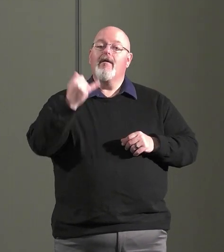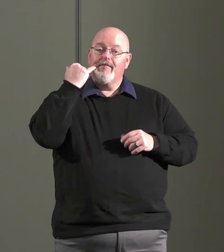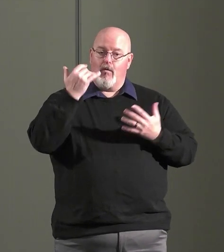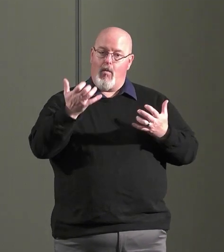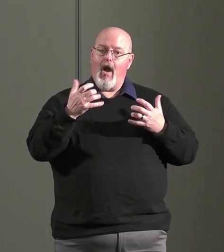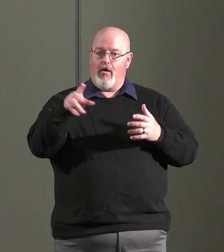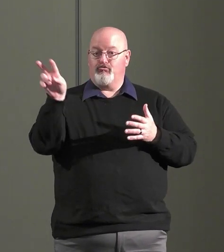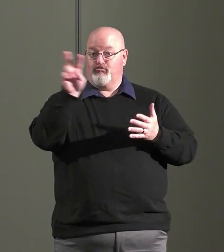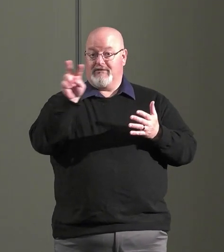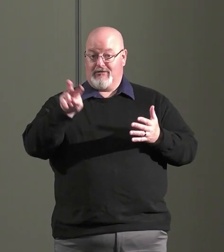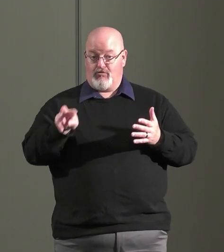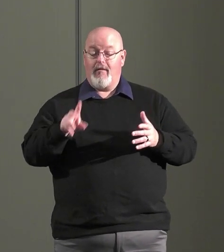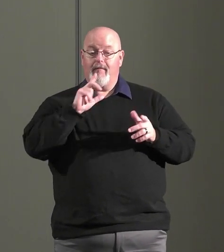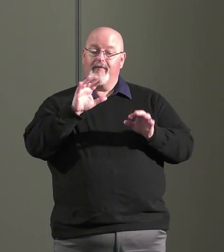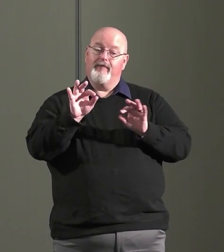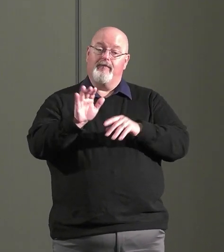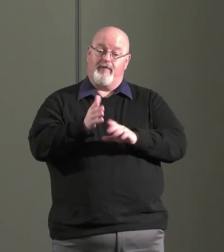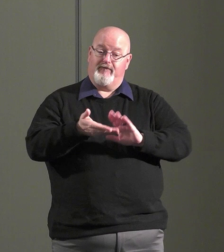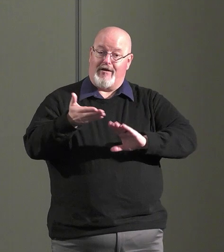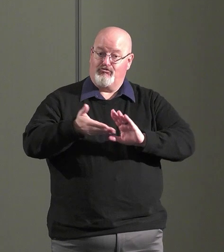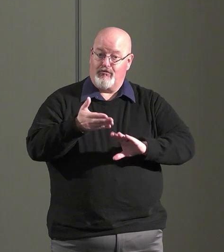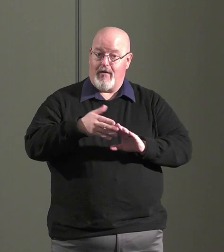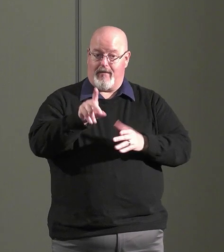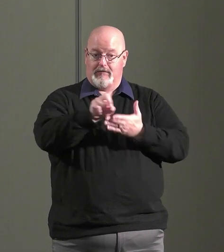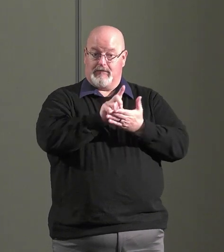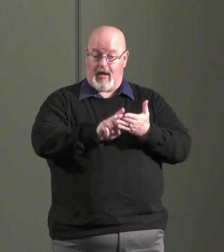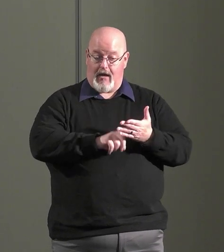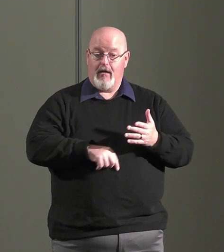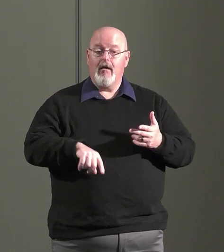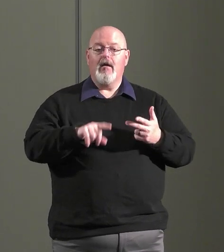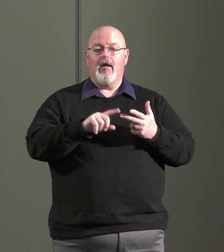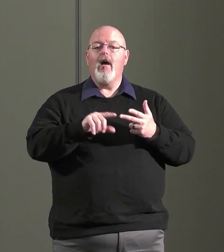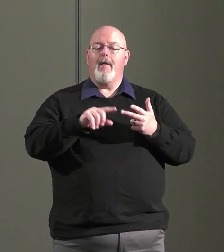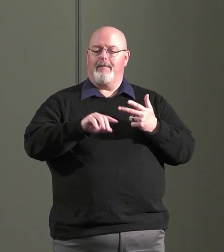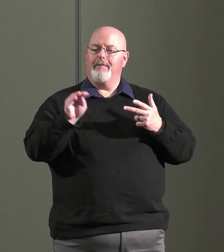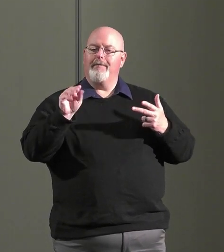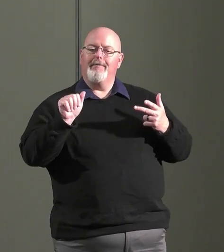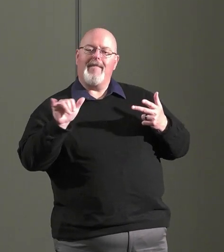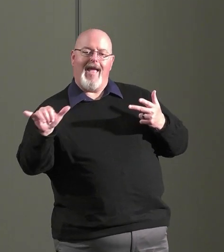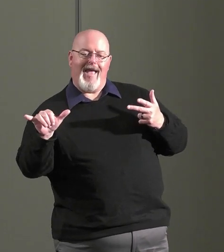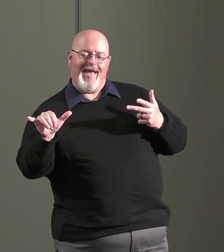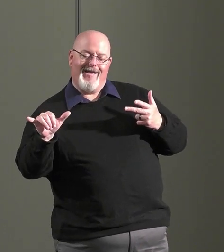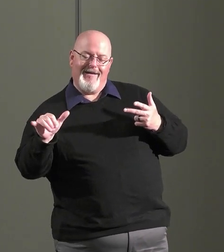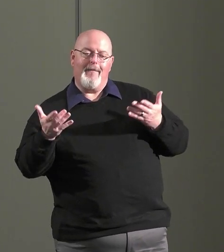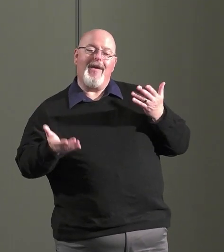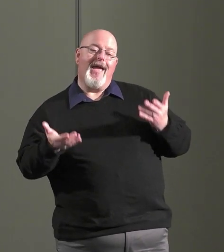reader to be functional in this design pattern. And then there is may, I think it is, is largely